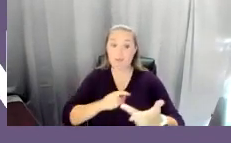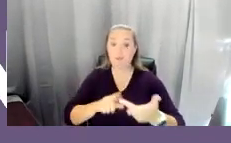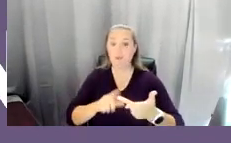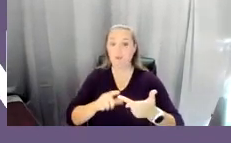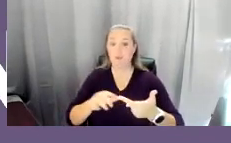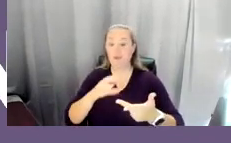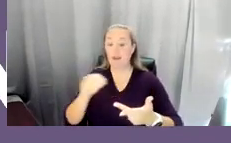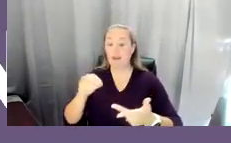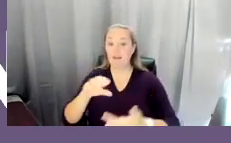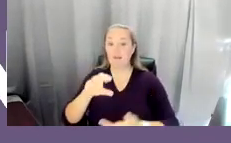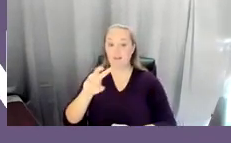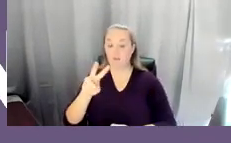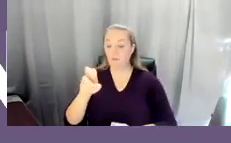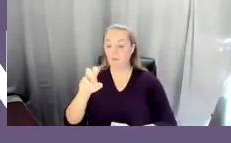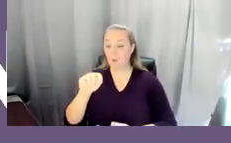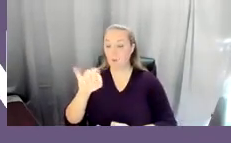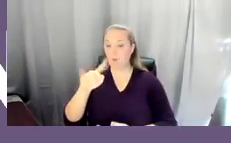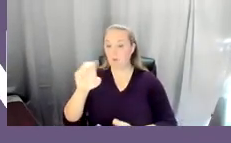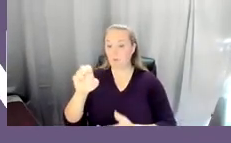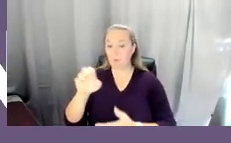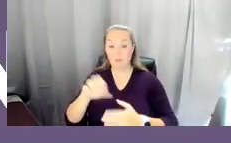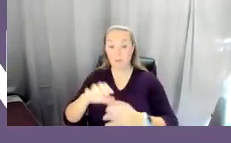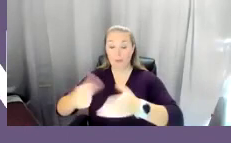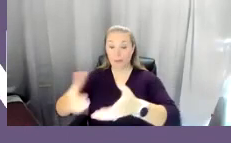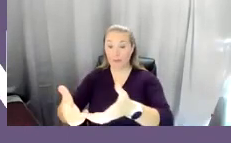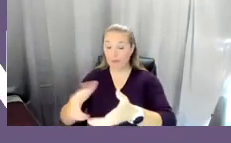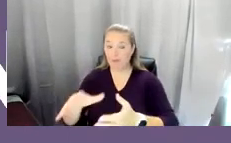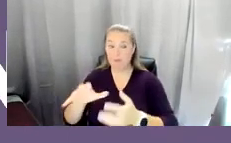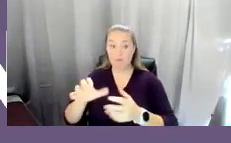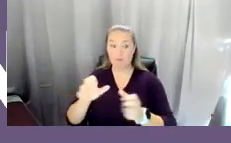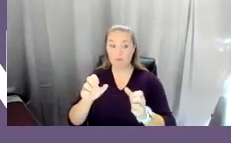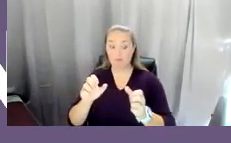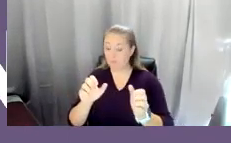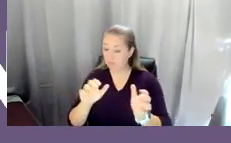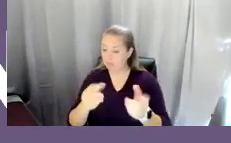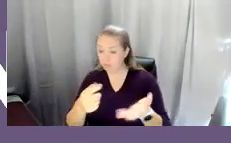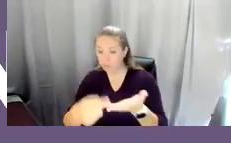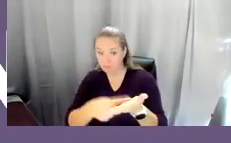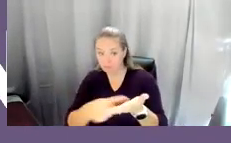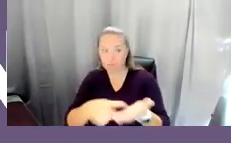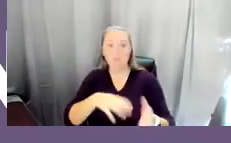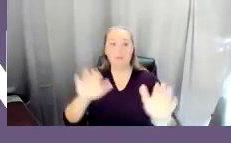PLAN TO FOCUS ON. WE WILL GO OVER THE VETERAN SENIOR AND HUMAN SERVICES LEVY